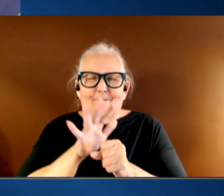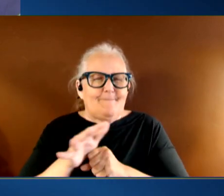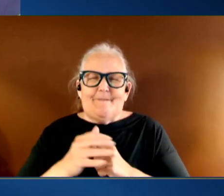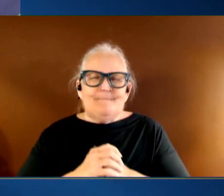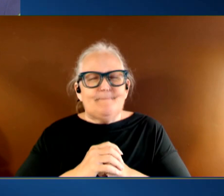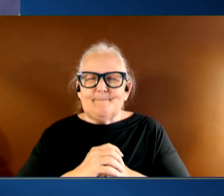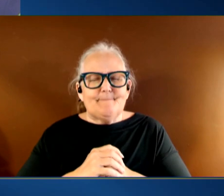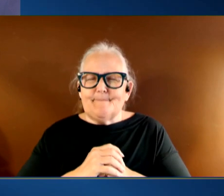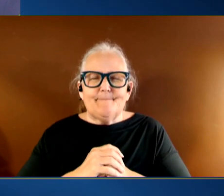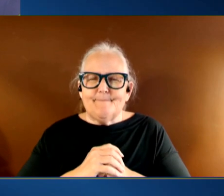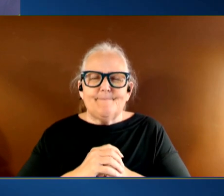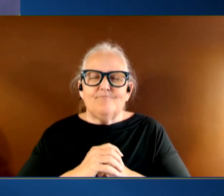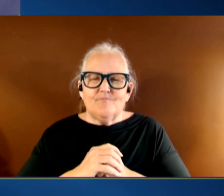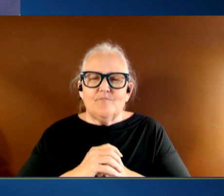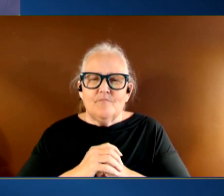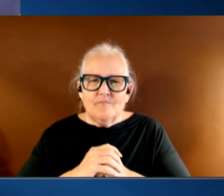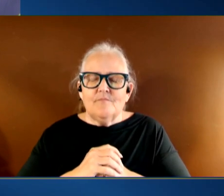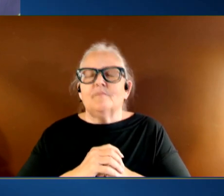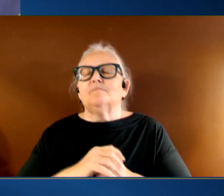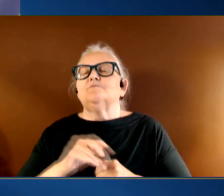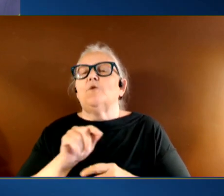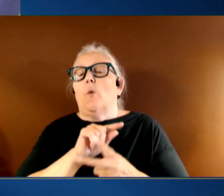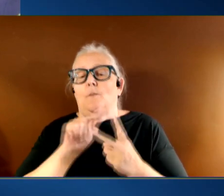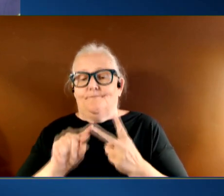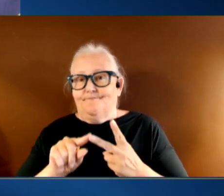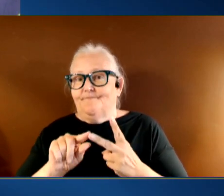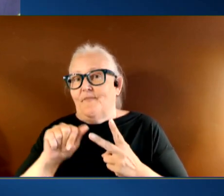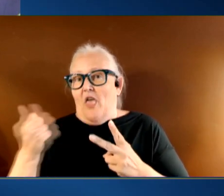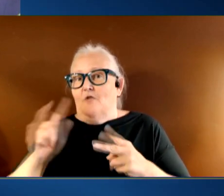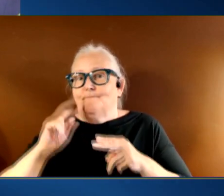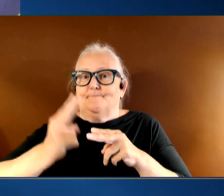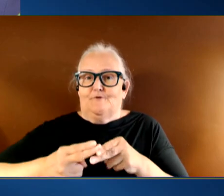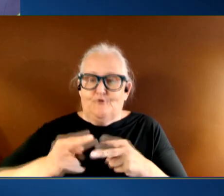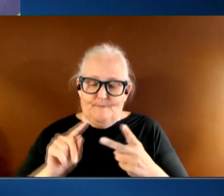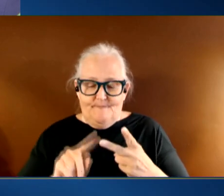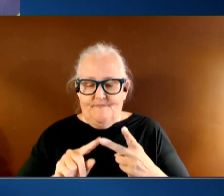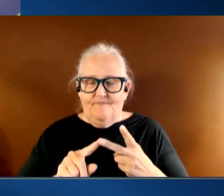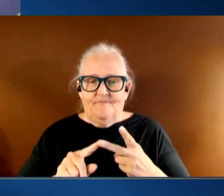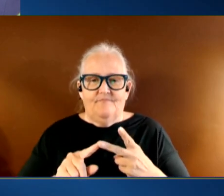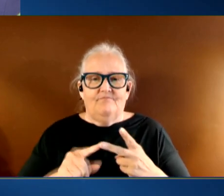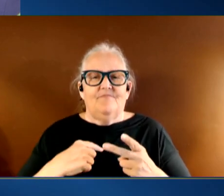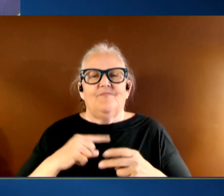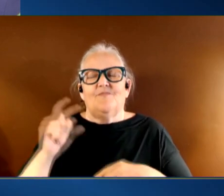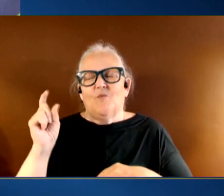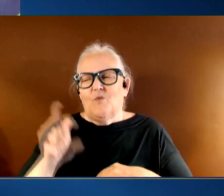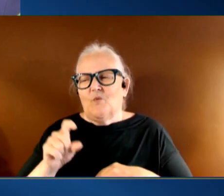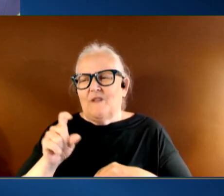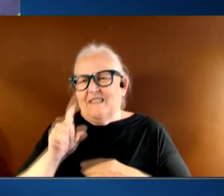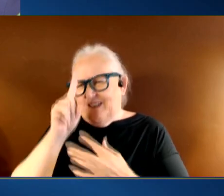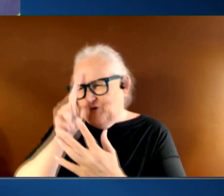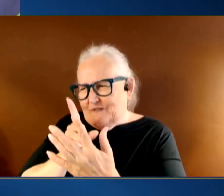The other thing I wanted to highlight is that we need to get to our clinicians. And so, we've given